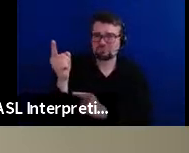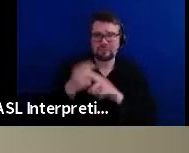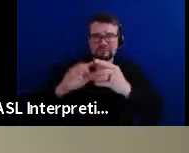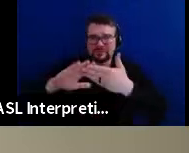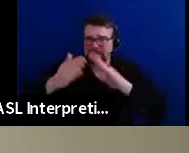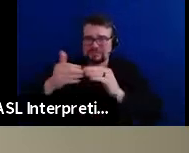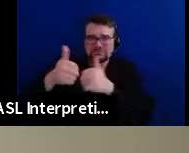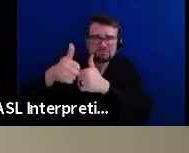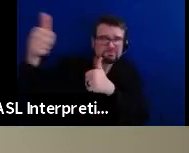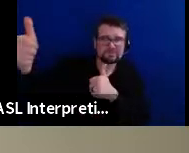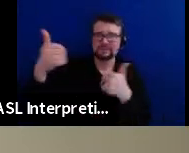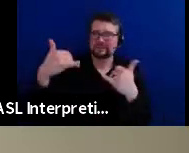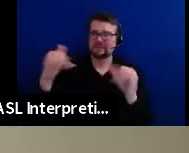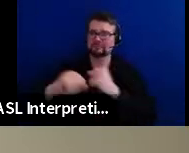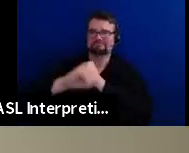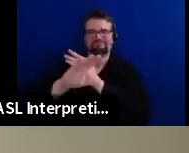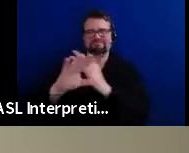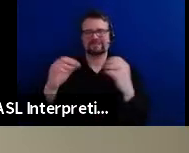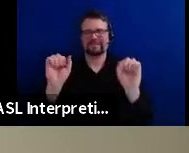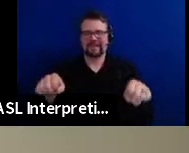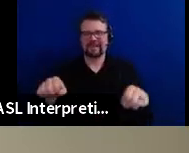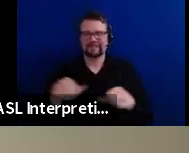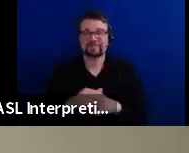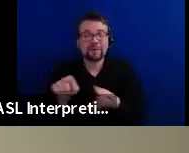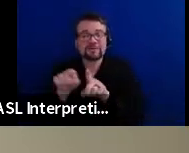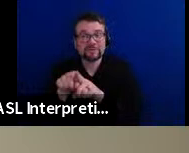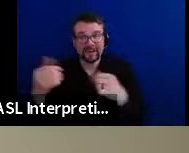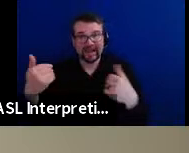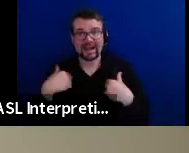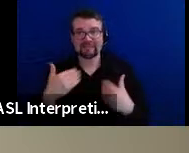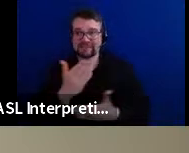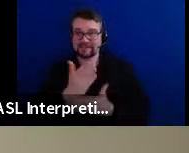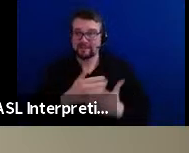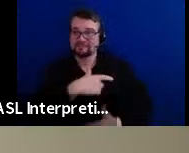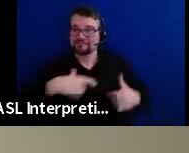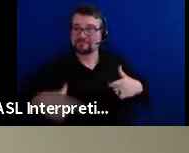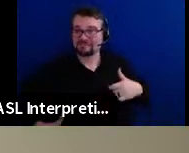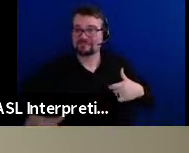WE EVEN HAVE FRENCH SPEAKING AMBASSADORS FROM QUEBEC THAT CAN